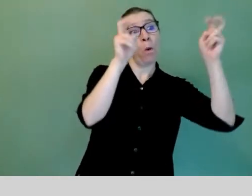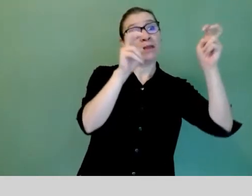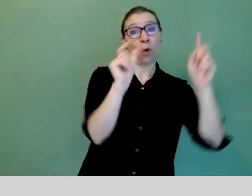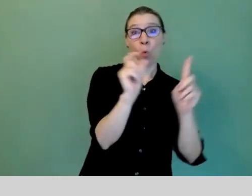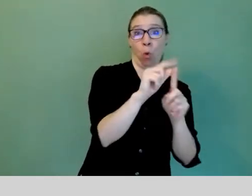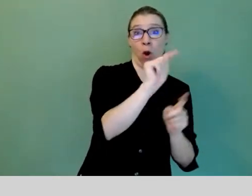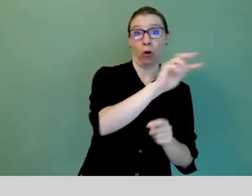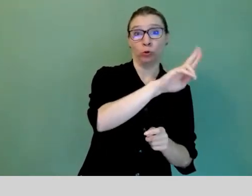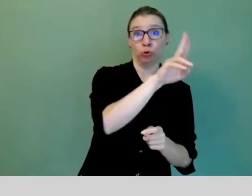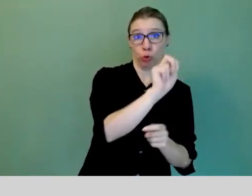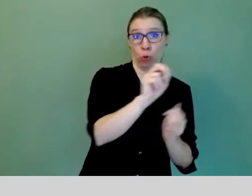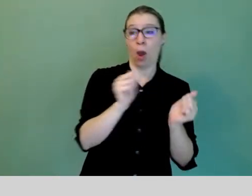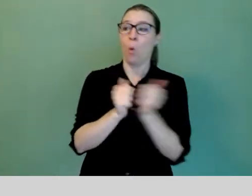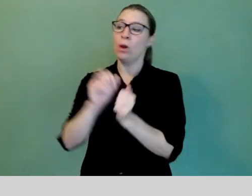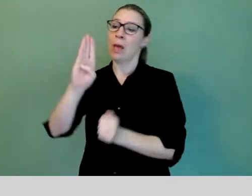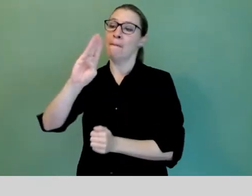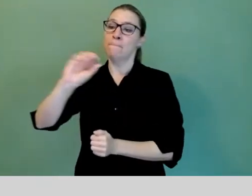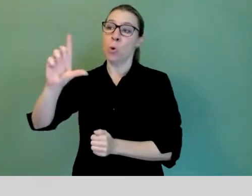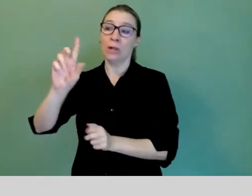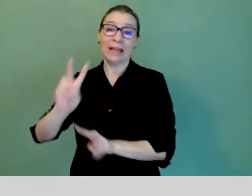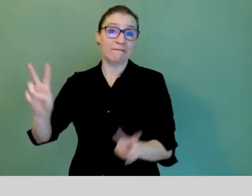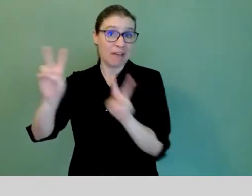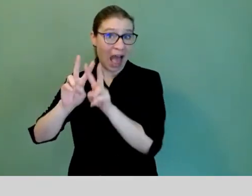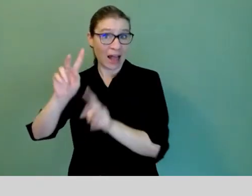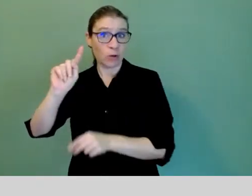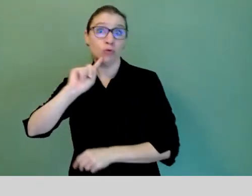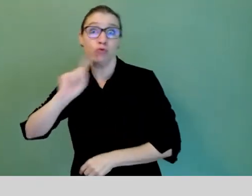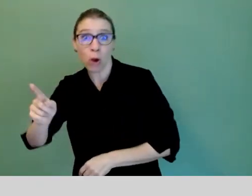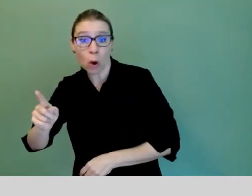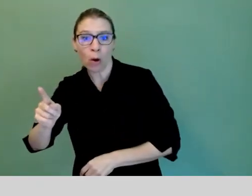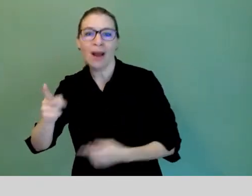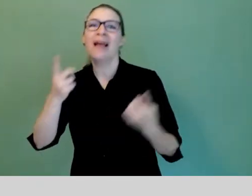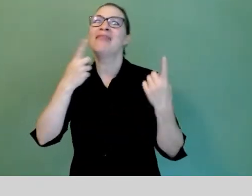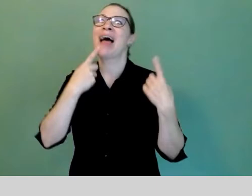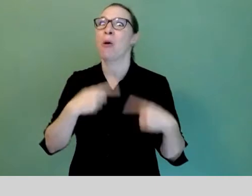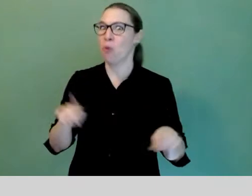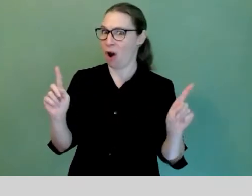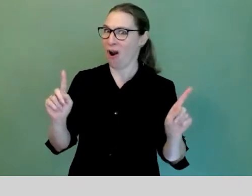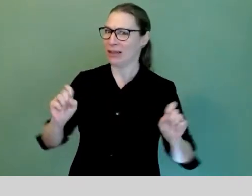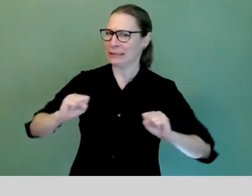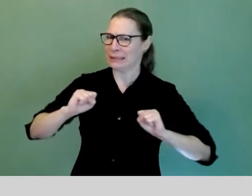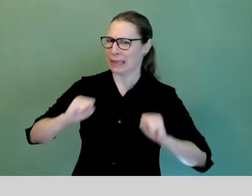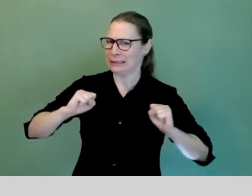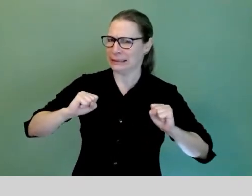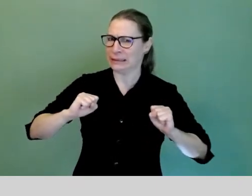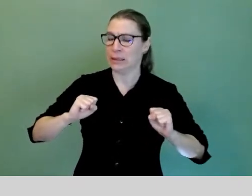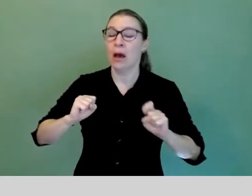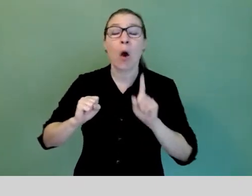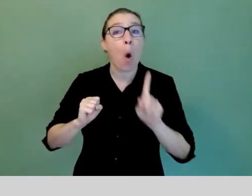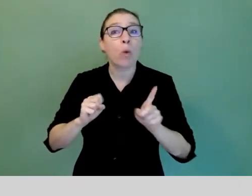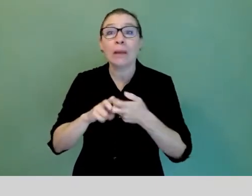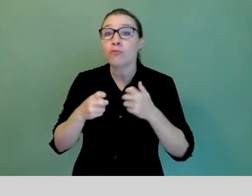to the Boolean value True, that works, yes! The only problem is